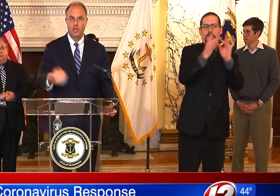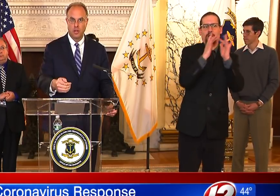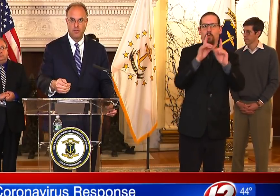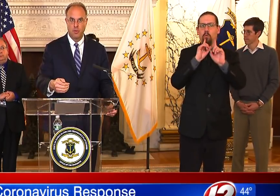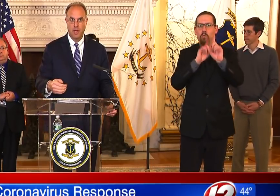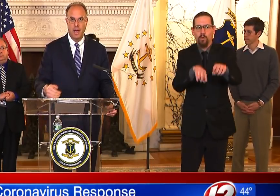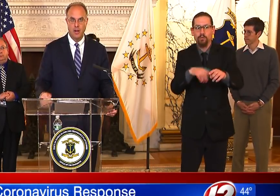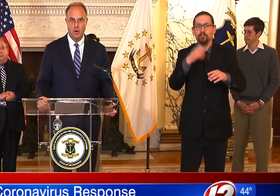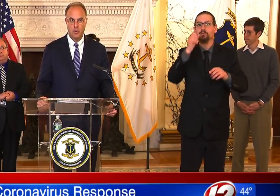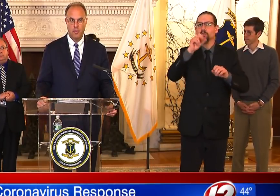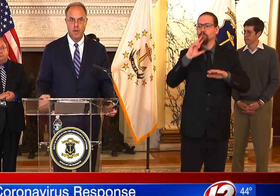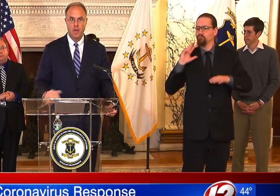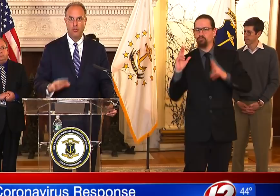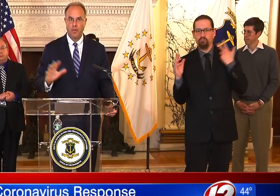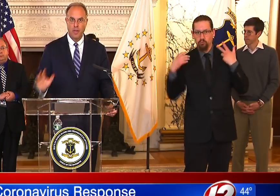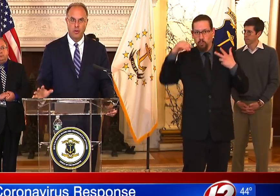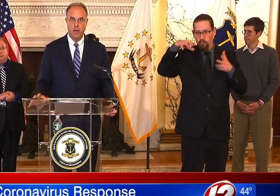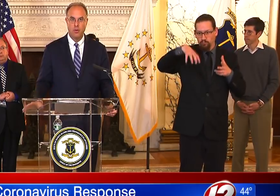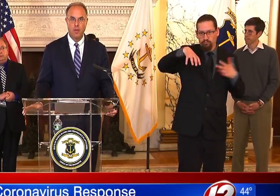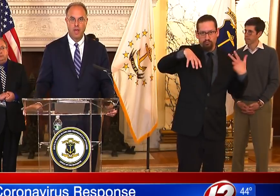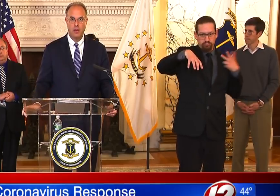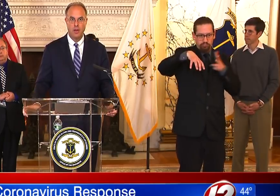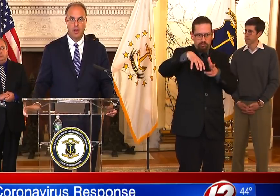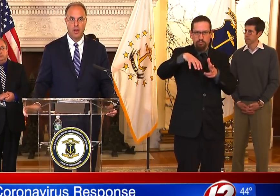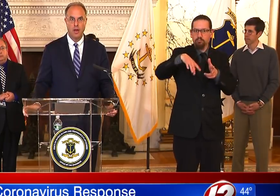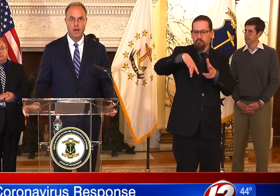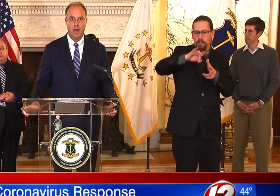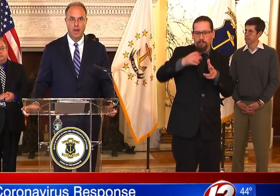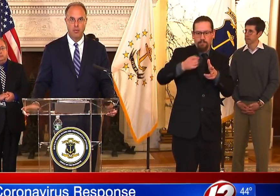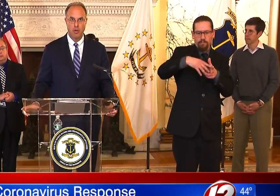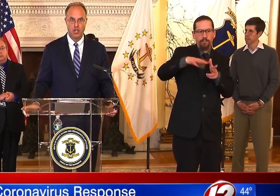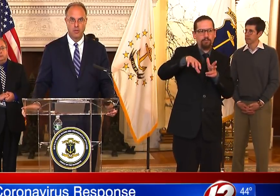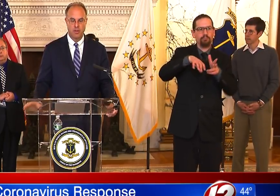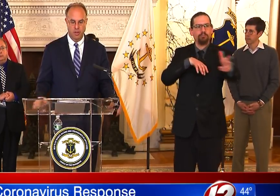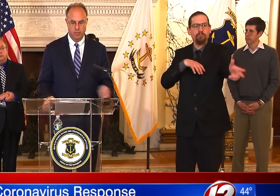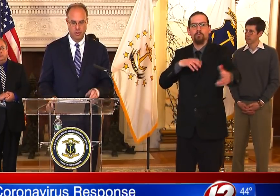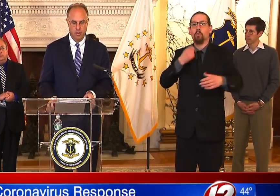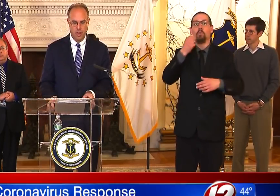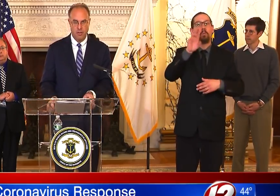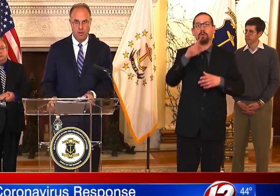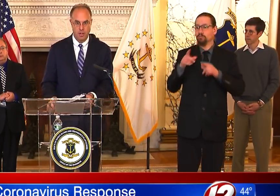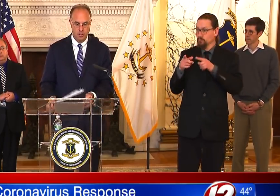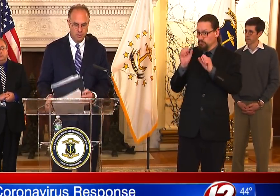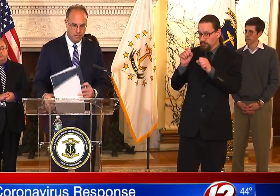HELP YOU ENABLE ONLINE ORDERING AND PICK UP IN FRONT OF YOUR